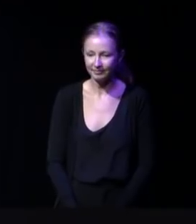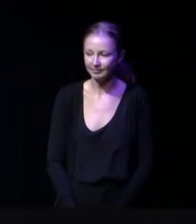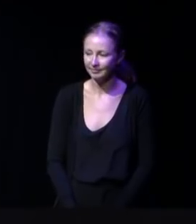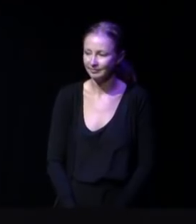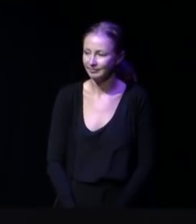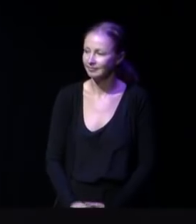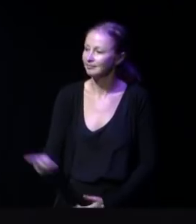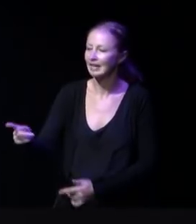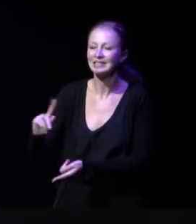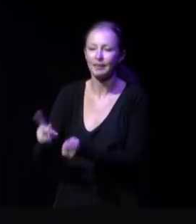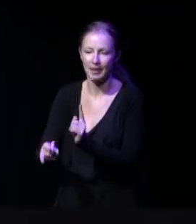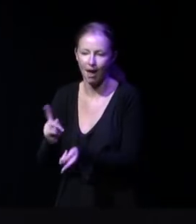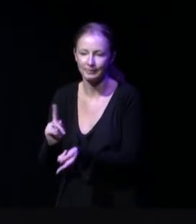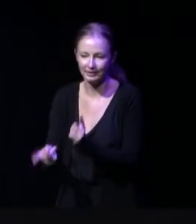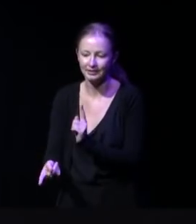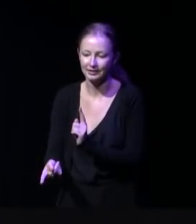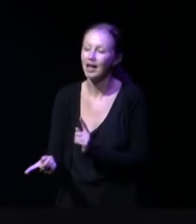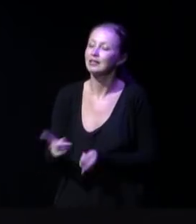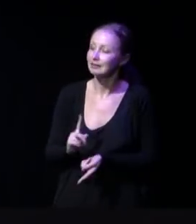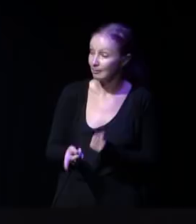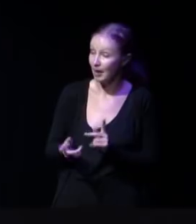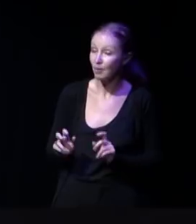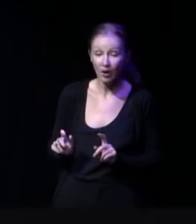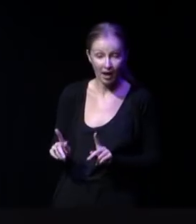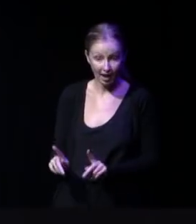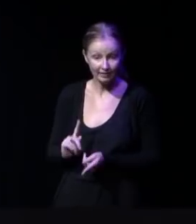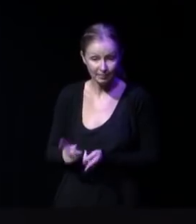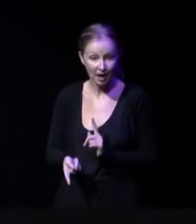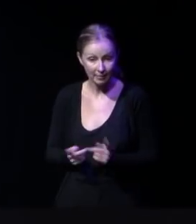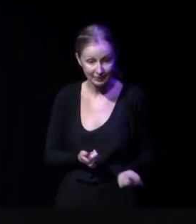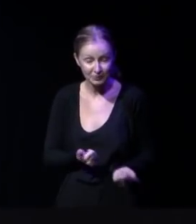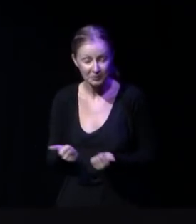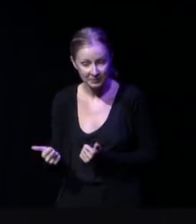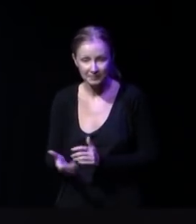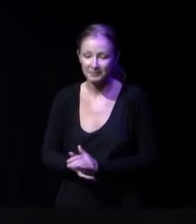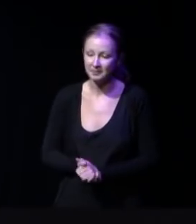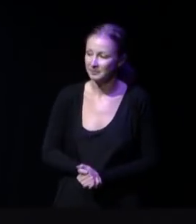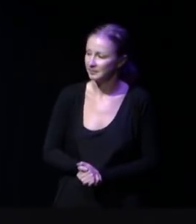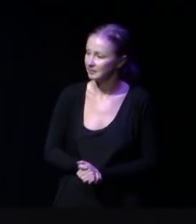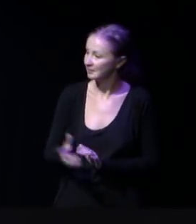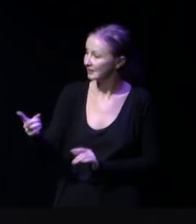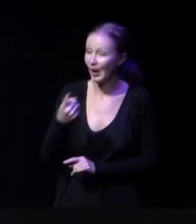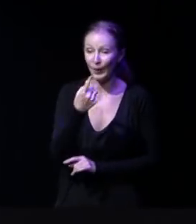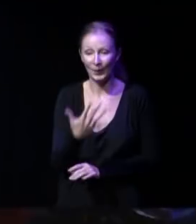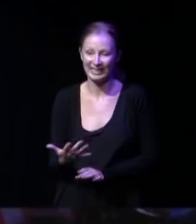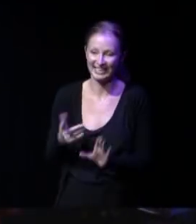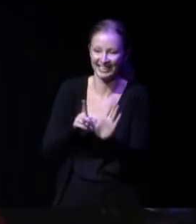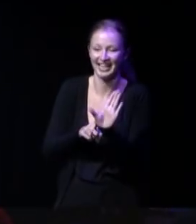Sometimes. Sometimes, okay, all right. Sometimes is good. Once a year. Once a year, uh-huh, uh-huh.